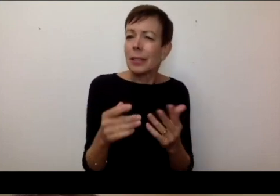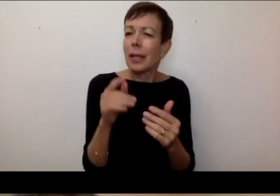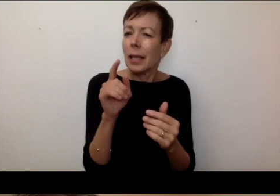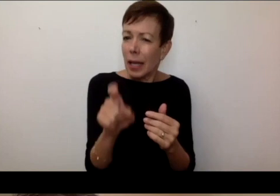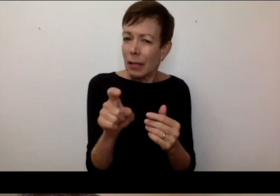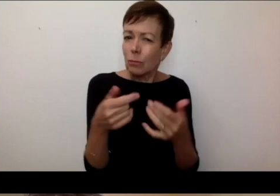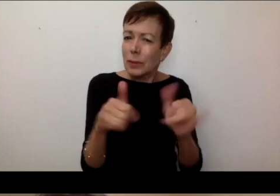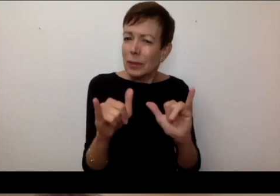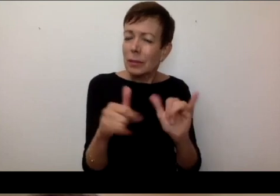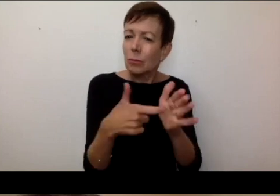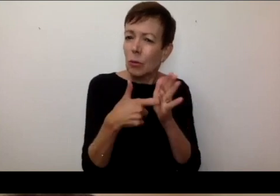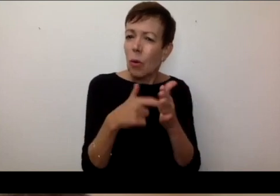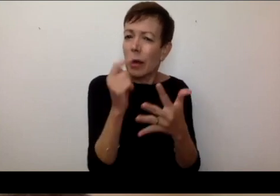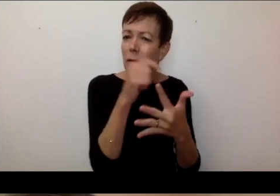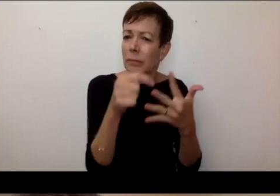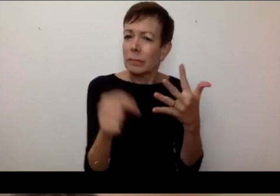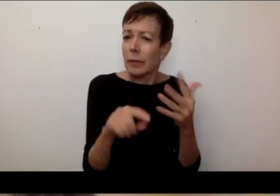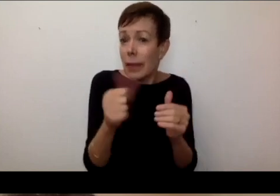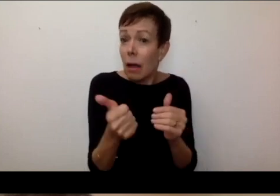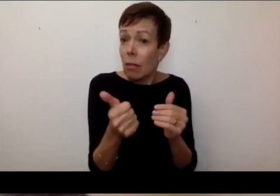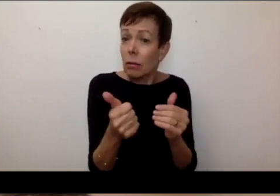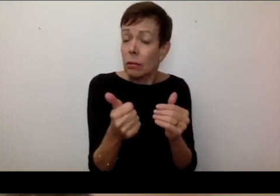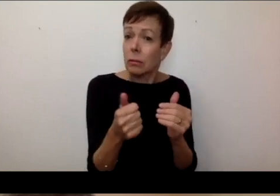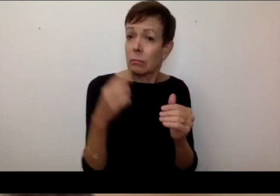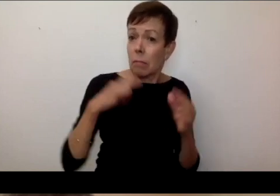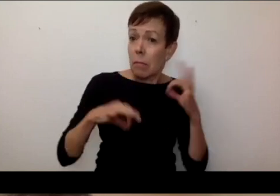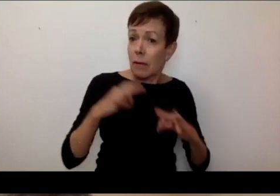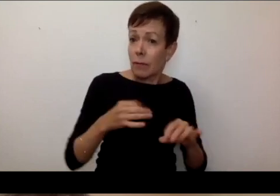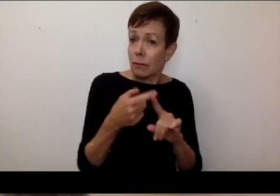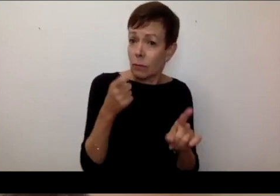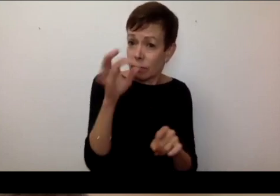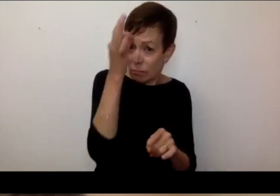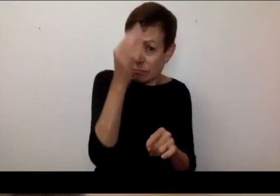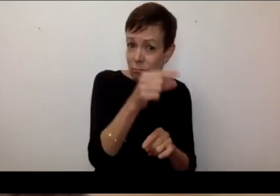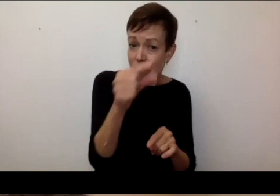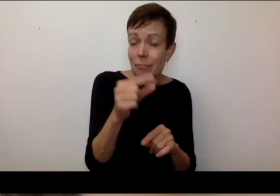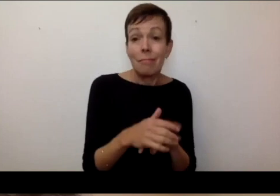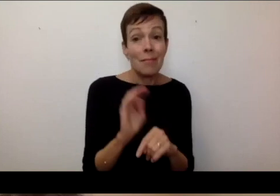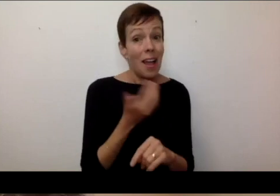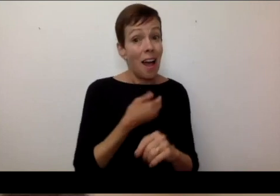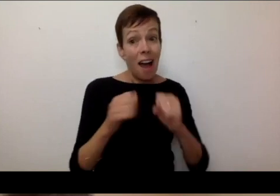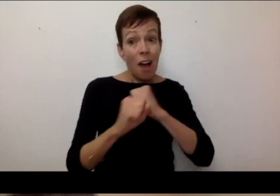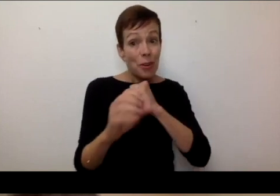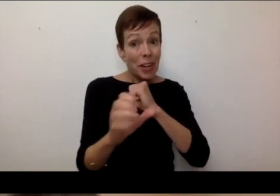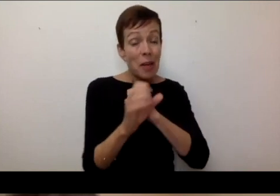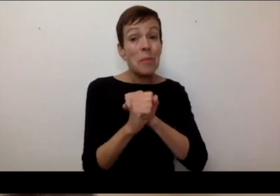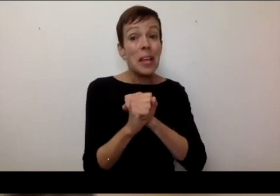security our public letter campaign received national and international media attention online news social media and radio